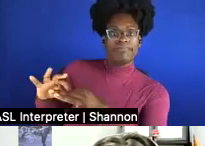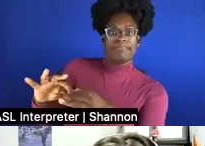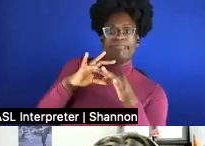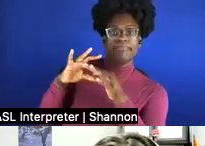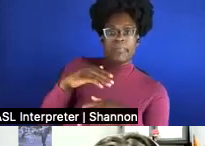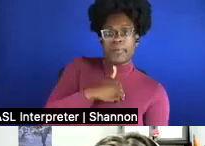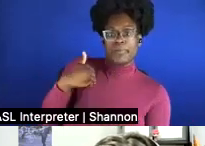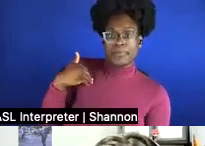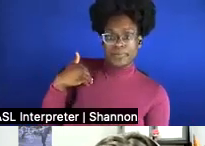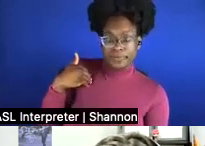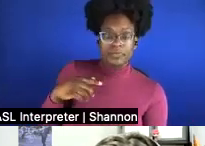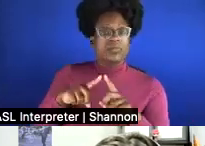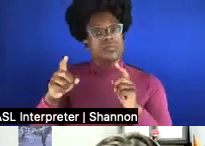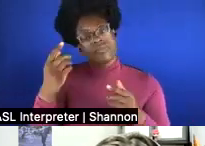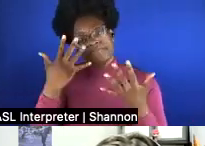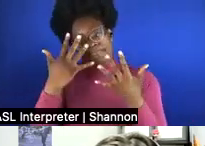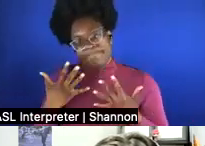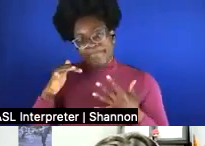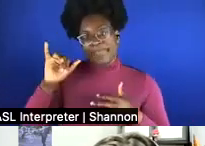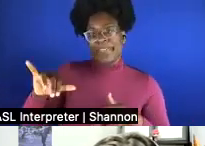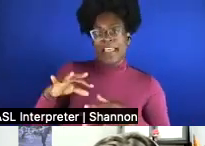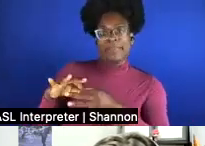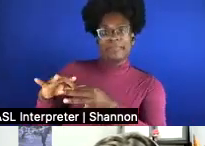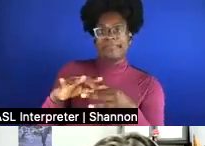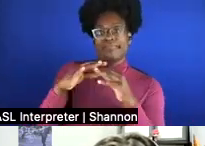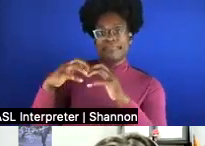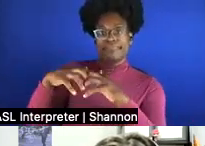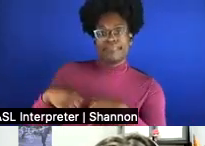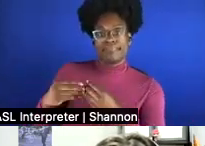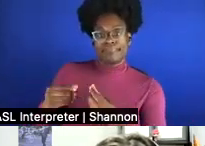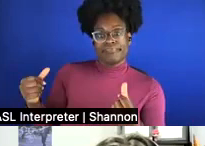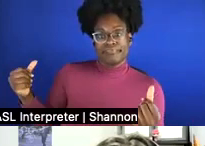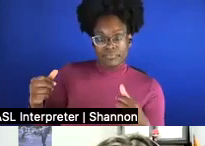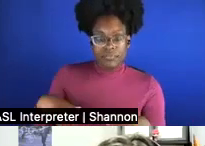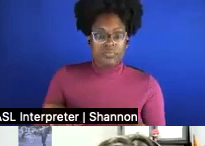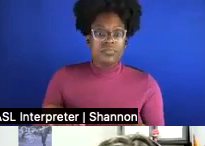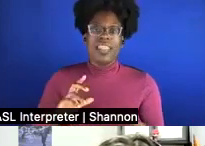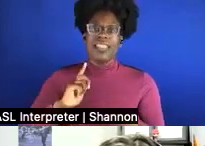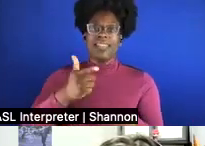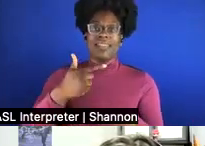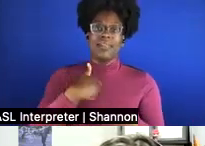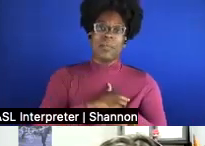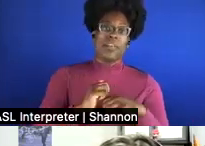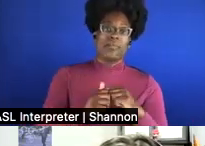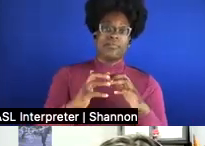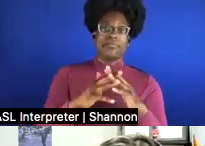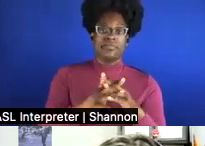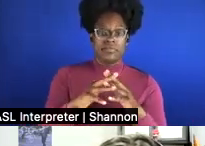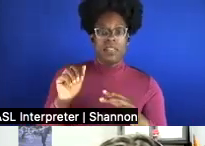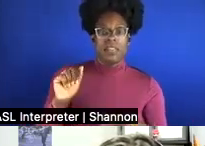but during a transitional period before we created the Alberta Writing Centres Association. I'll talk